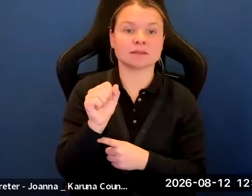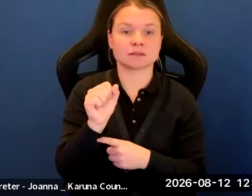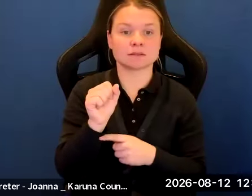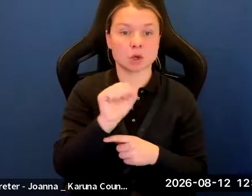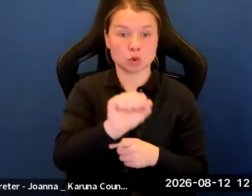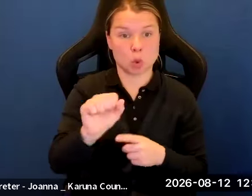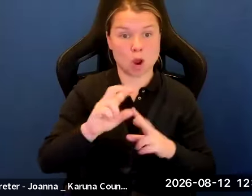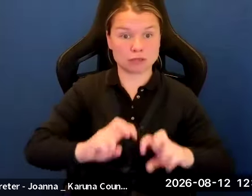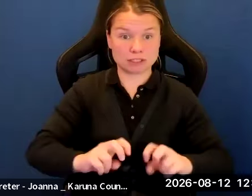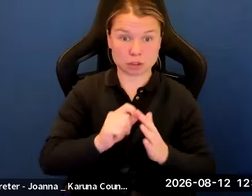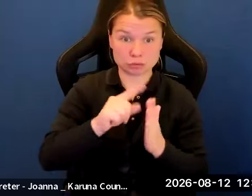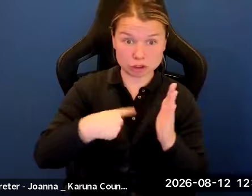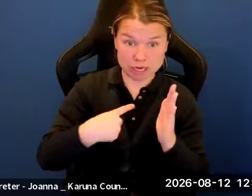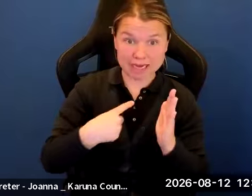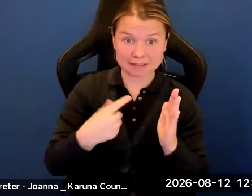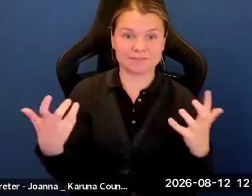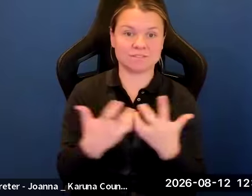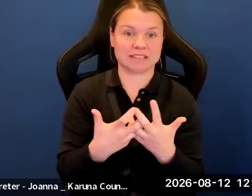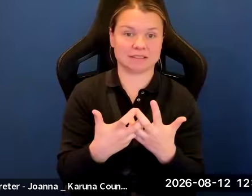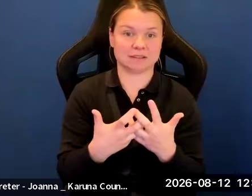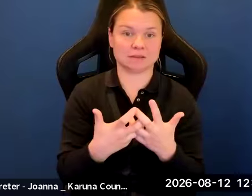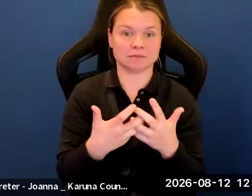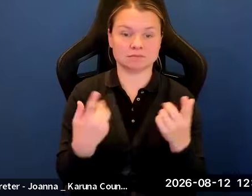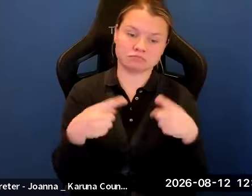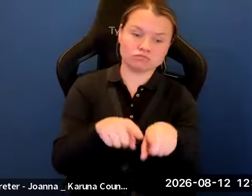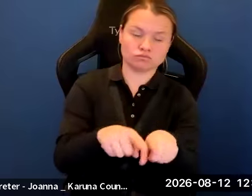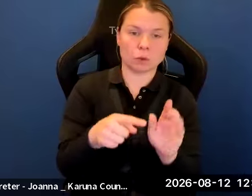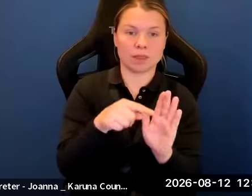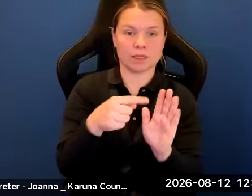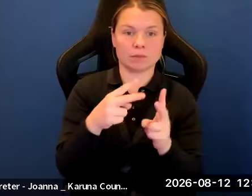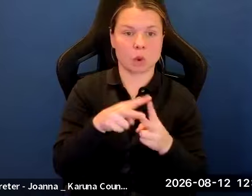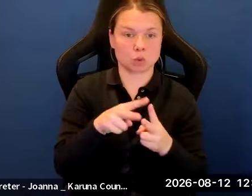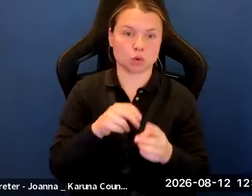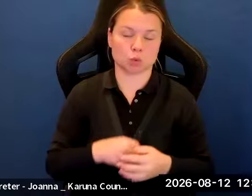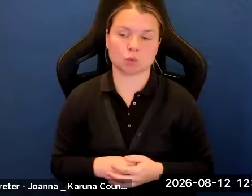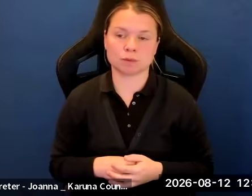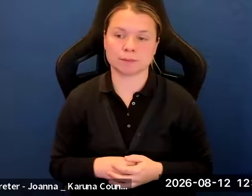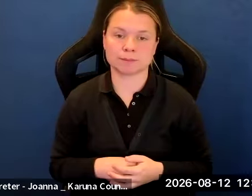website. So please have a read through those and ensure